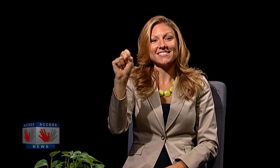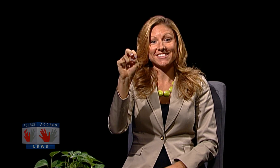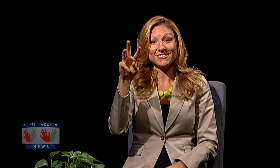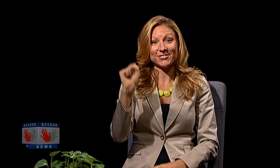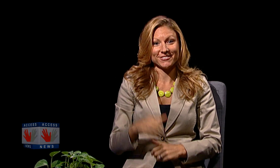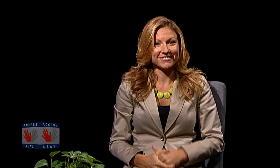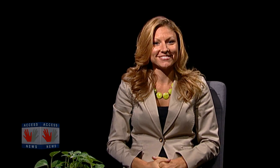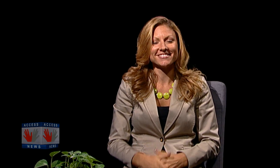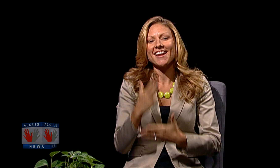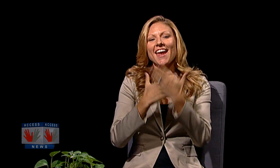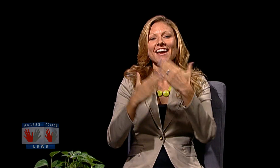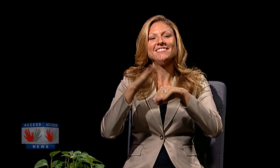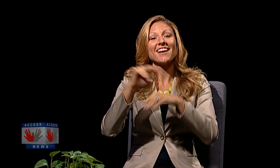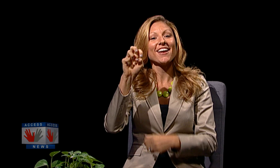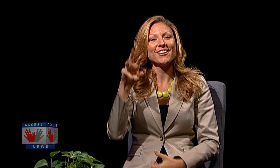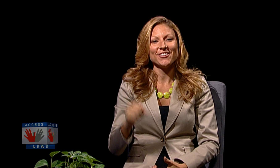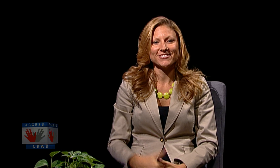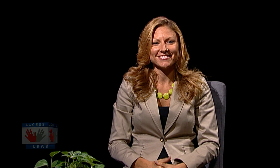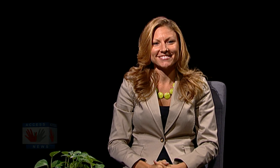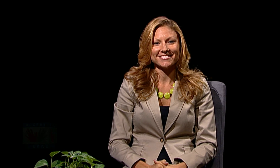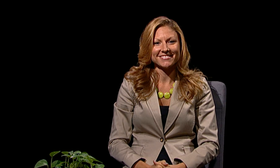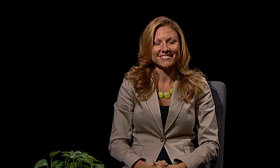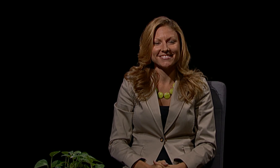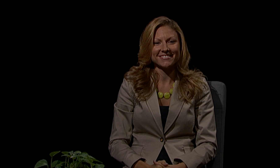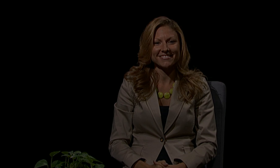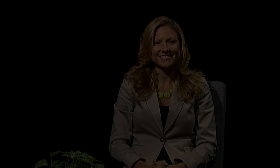YOU'RE WATCHING ACCESS NEWS, HANDS ON NEWS.